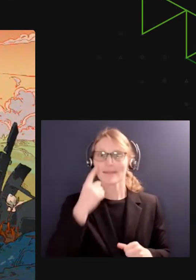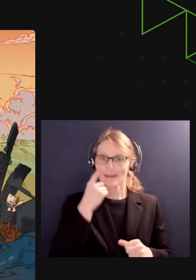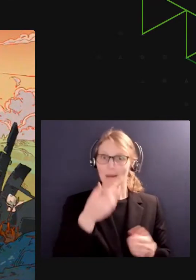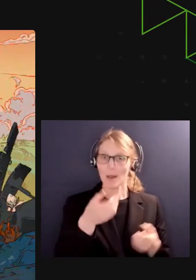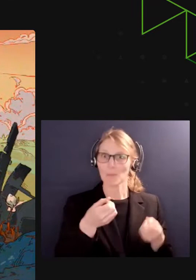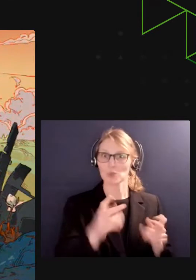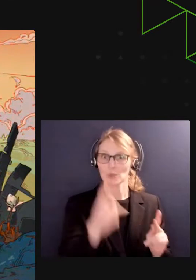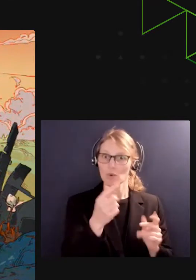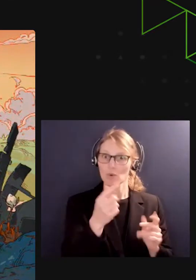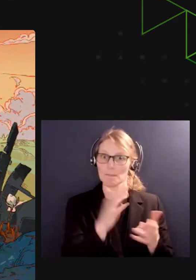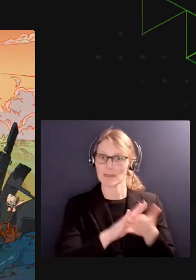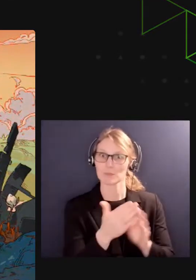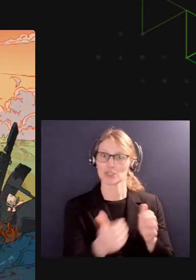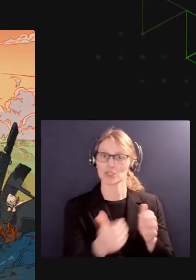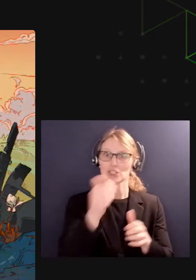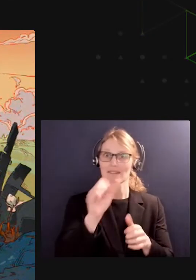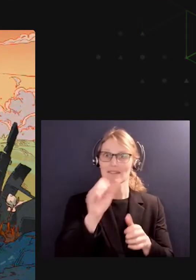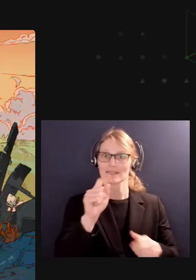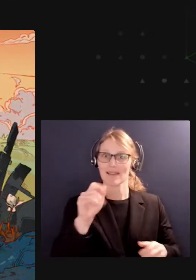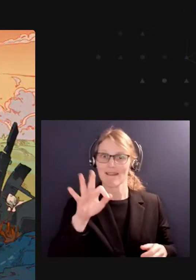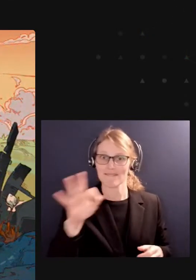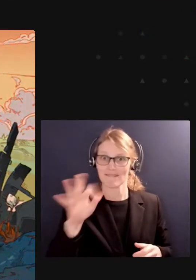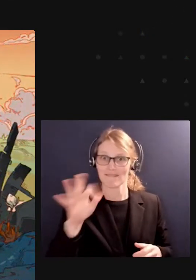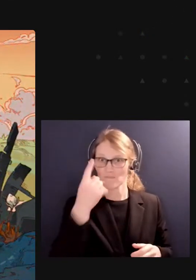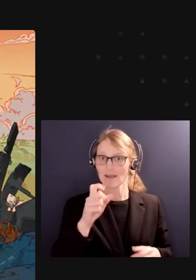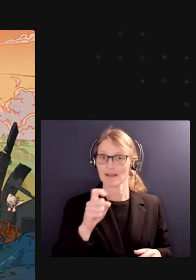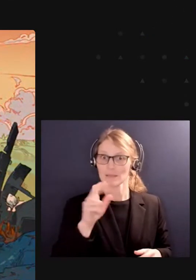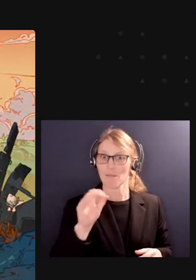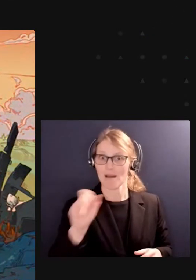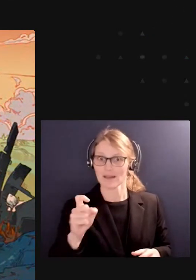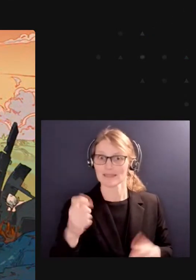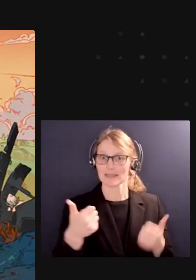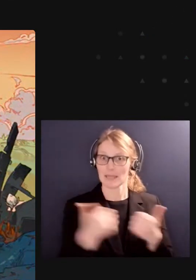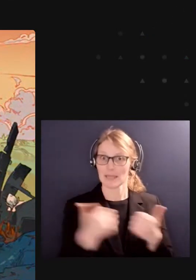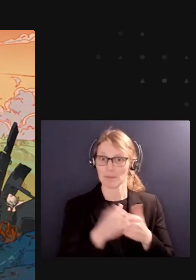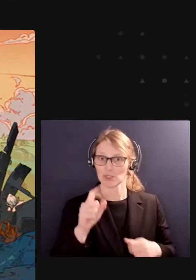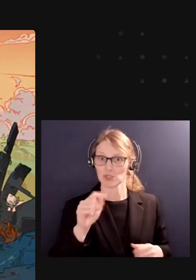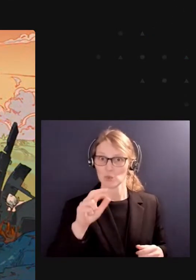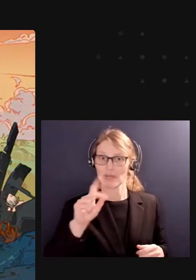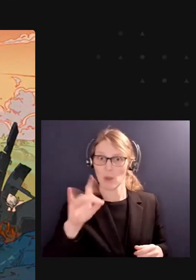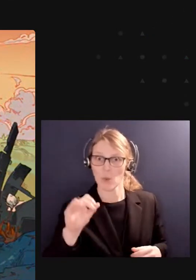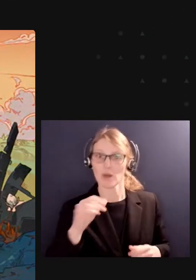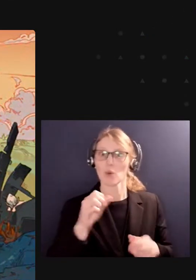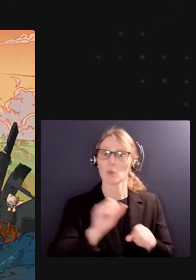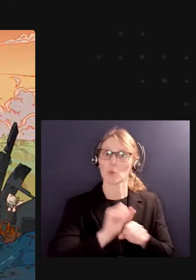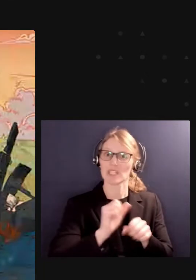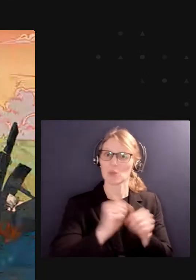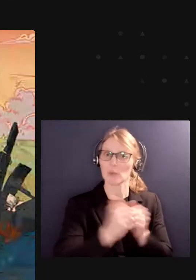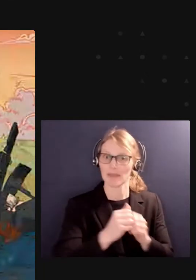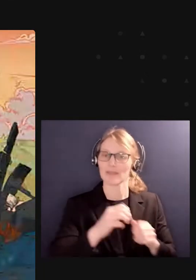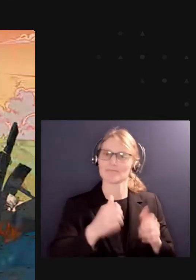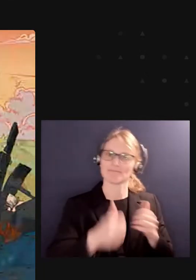for Xbox Game studios, working with the head of studios, Matt Booty, gave me this great opportunity